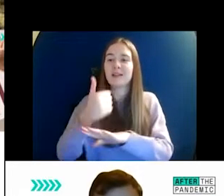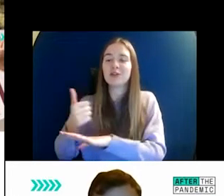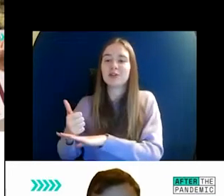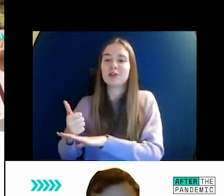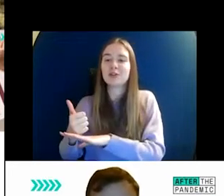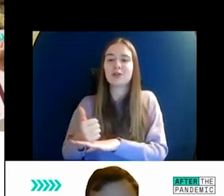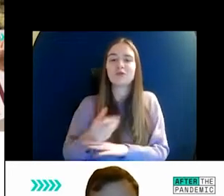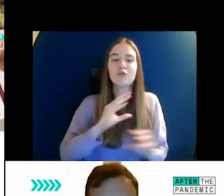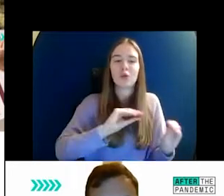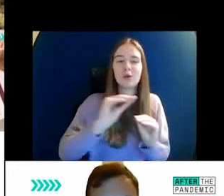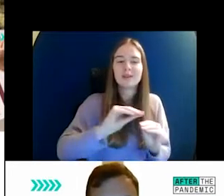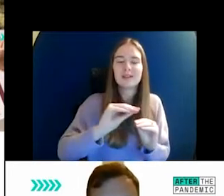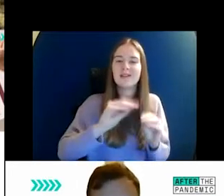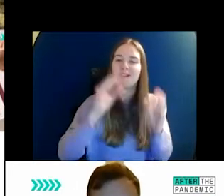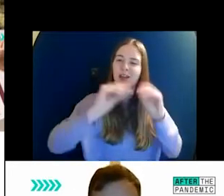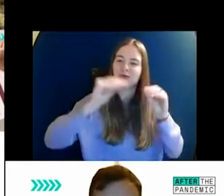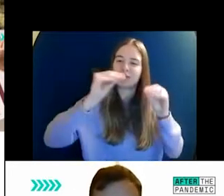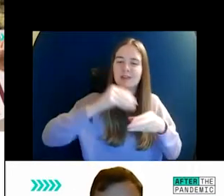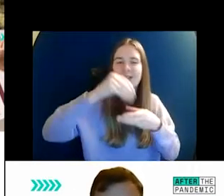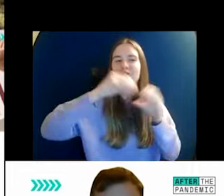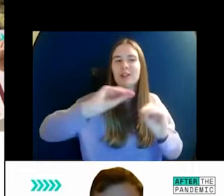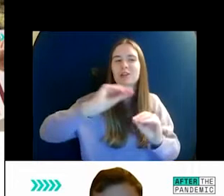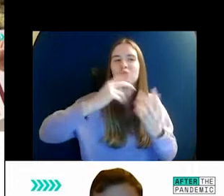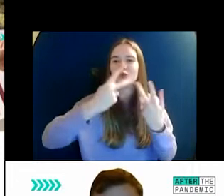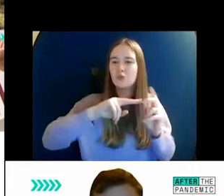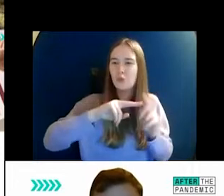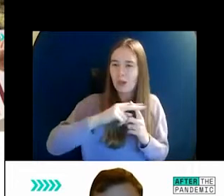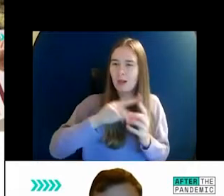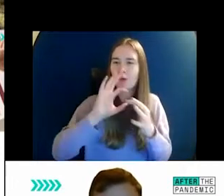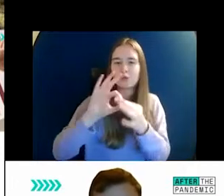educational toolkits, events, community engagement, and outreach.